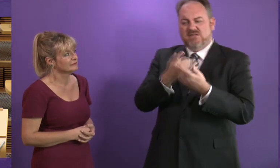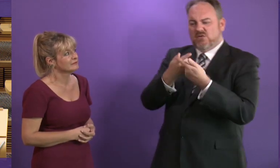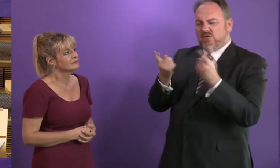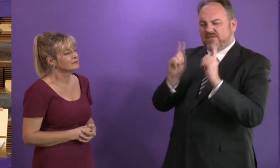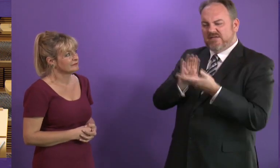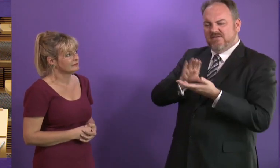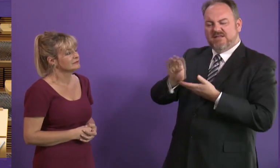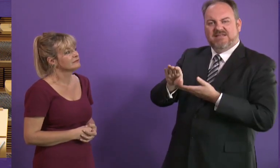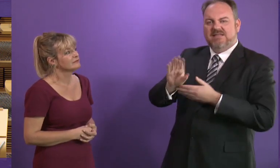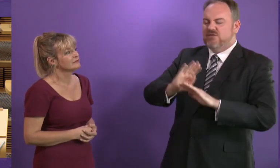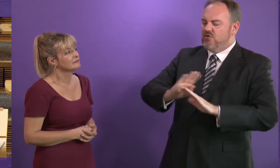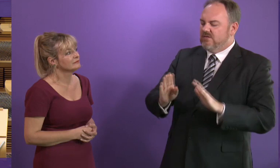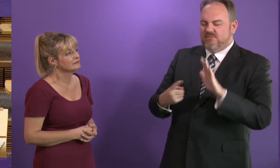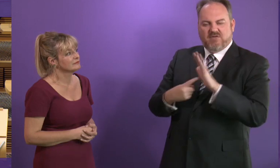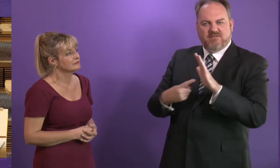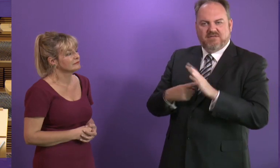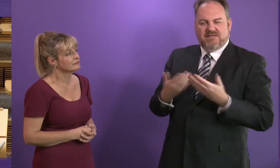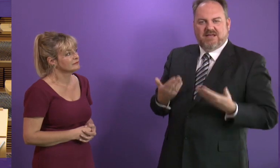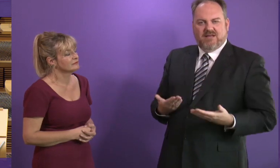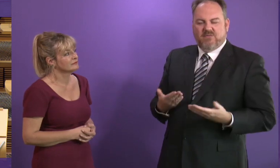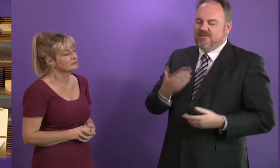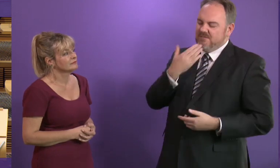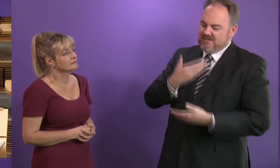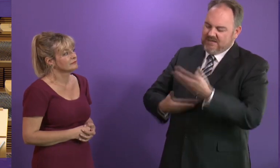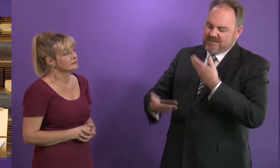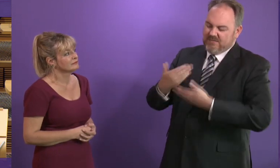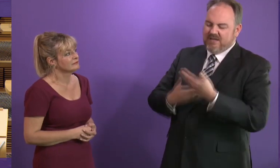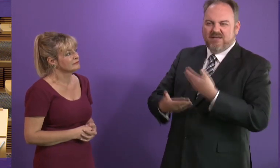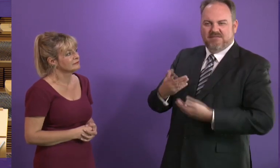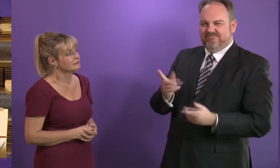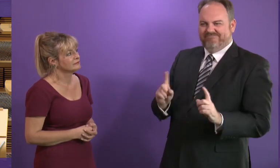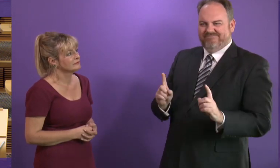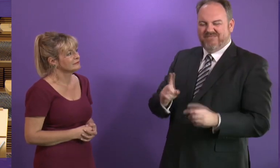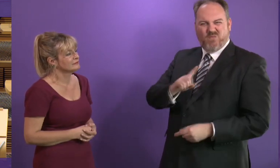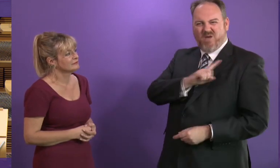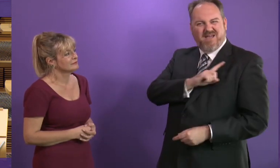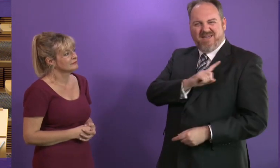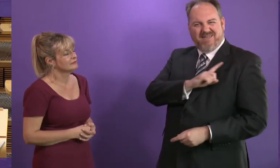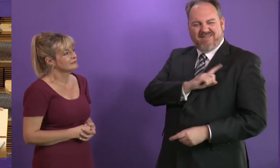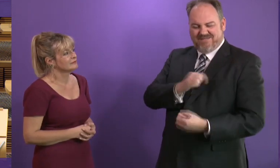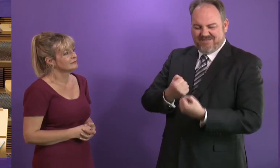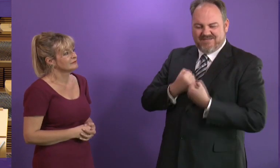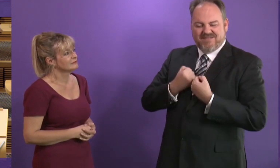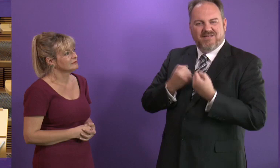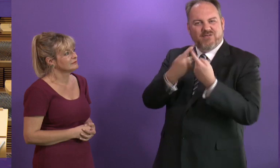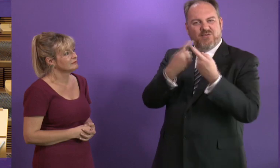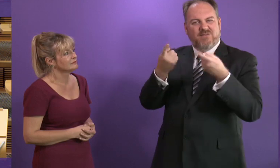Can the First Minister explain why our universities have been “deprioritised” by her Government?